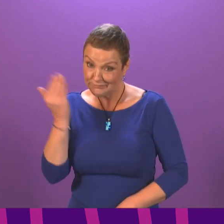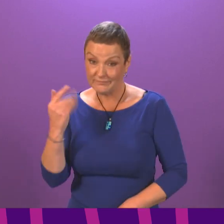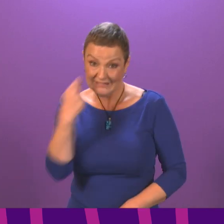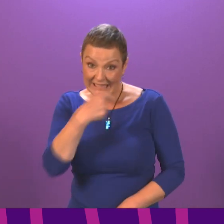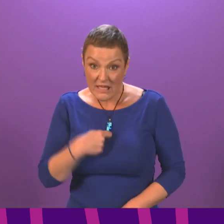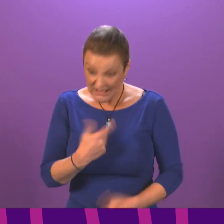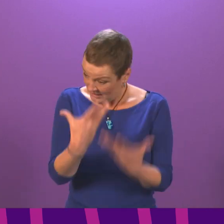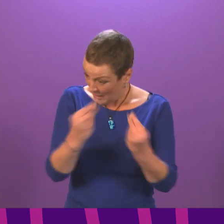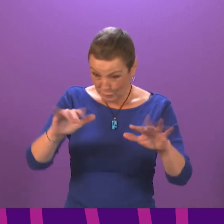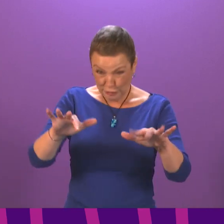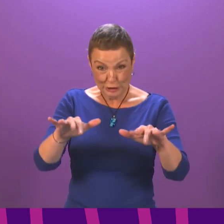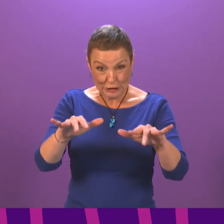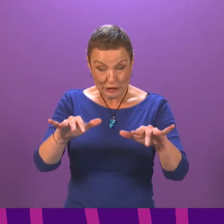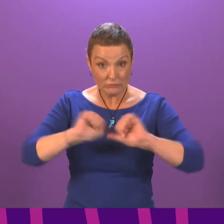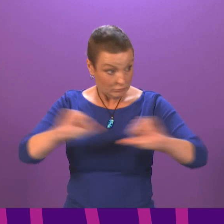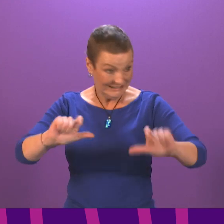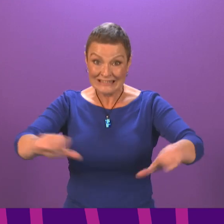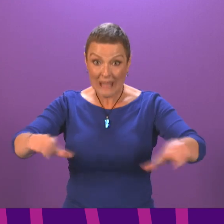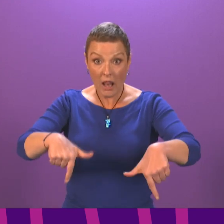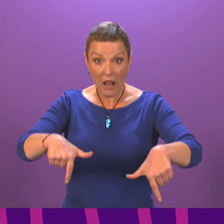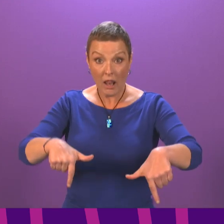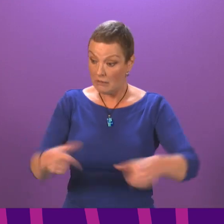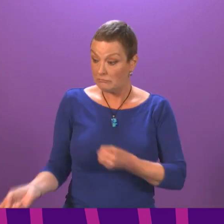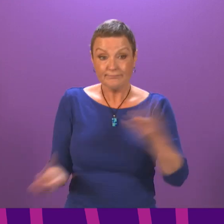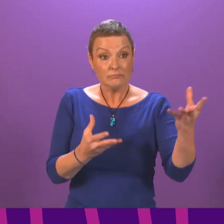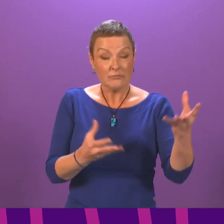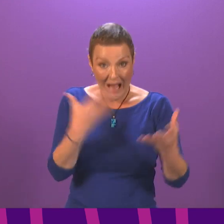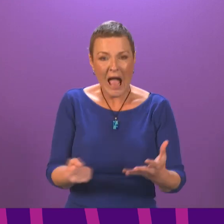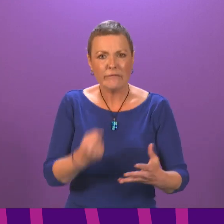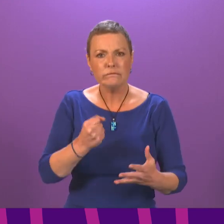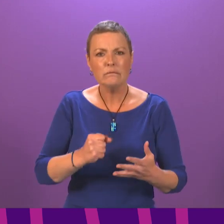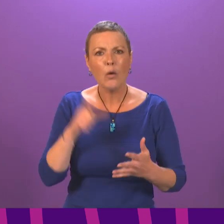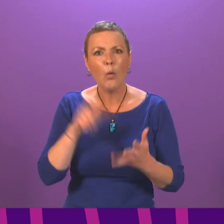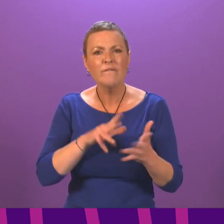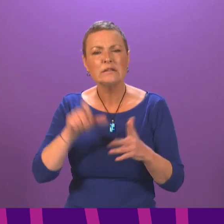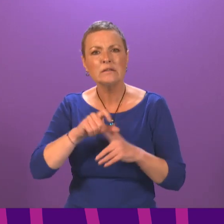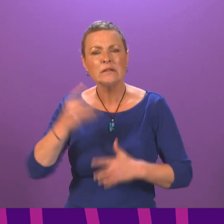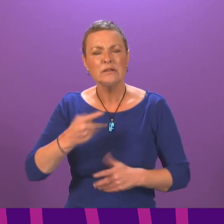Covid-19 are being discharged into care homes.